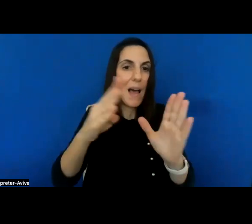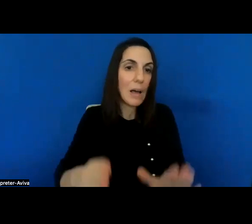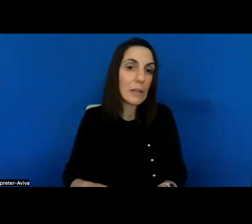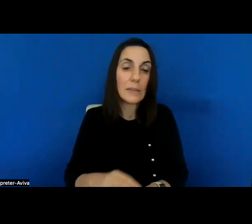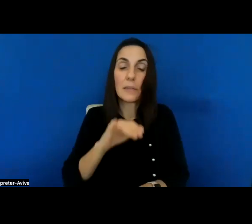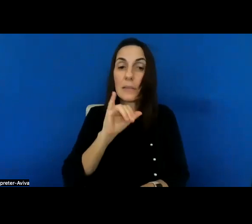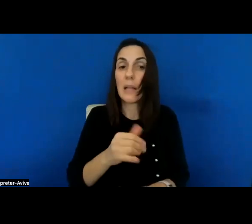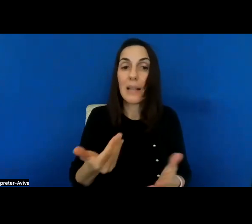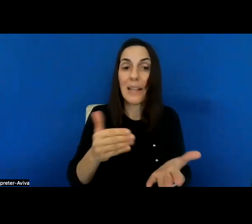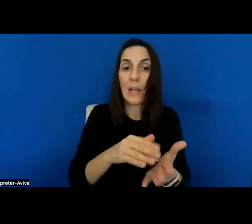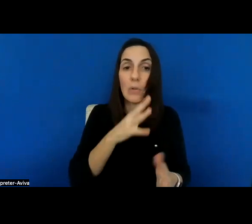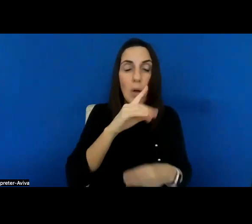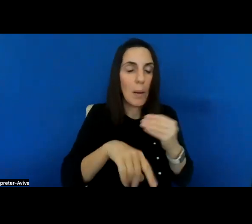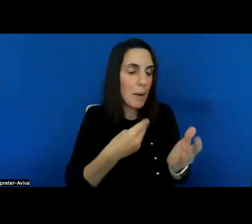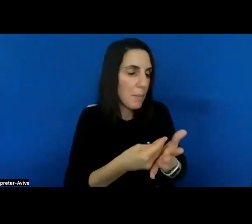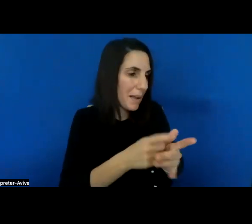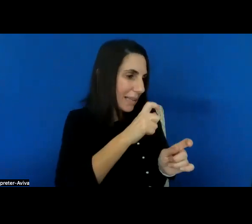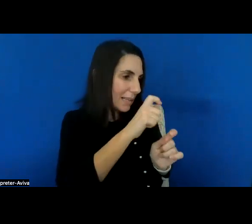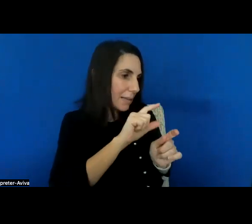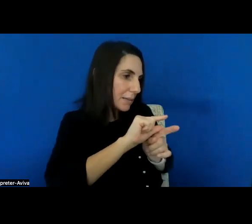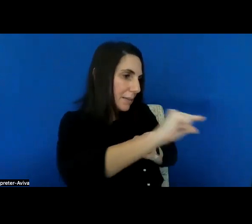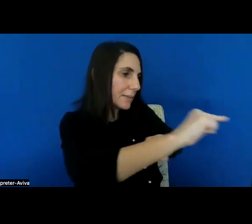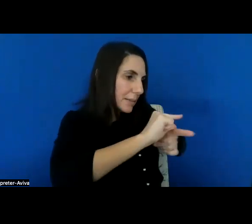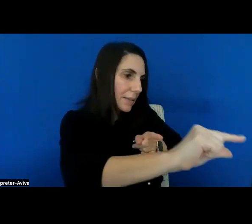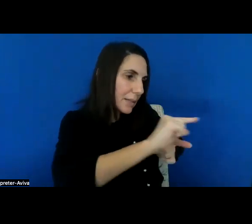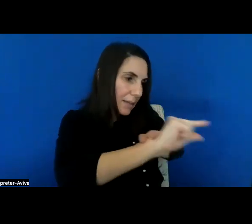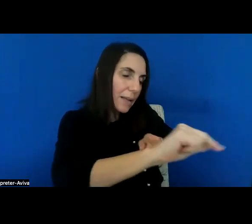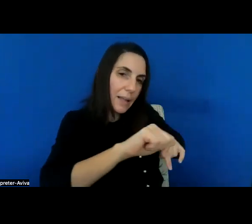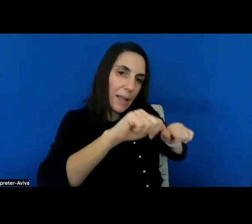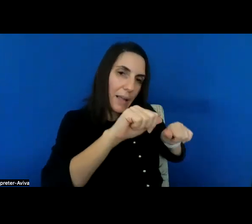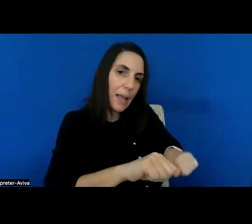to enable account anybody could contribute to enable account.